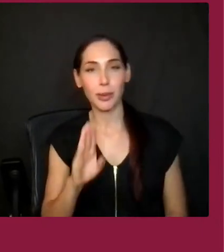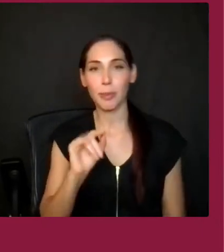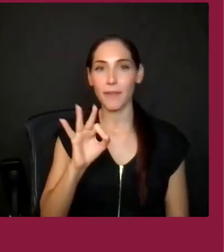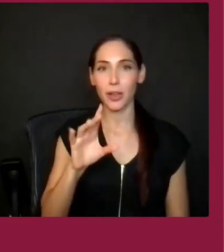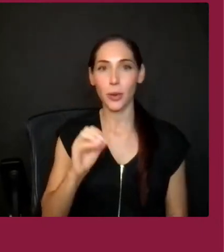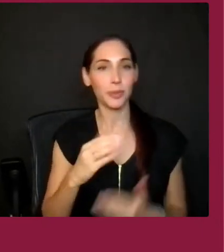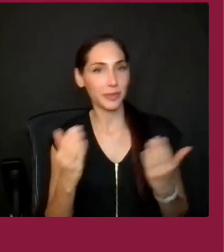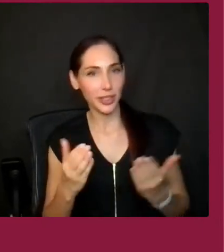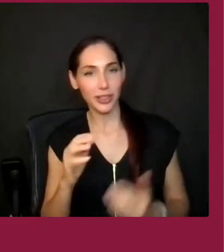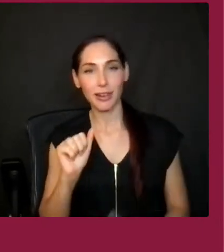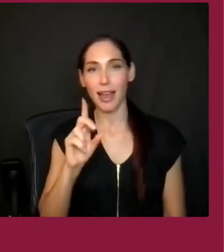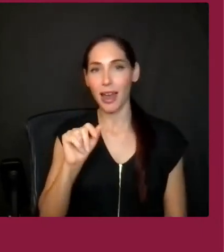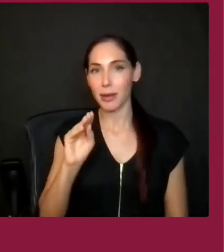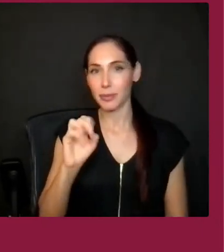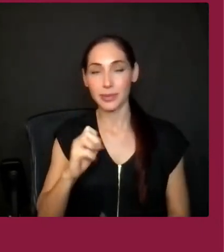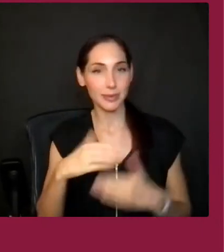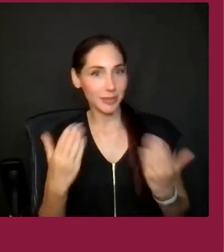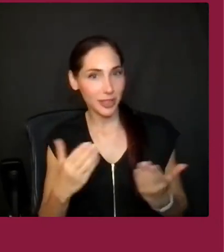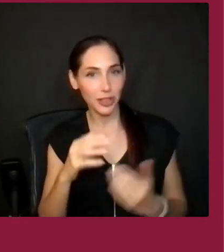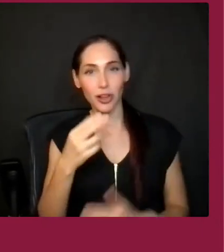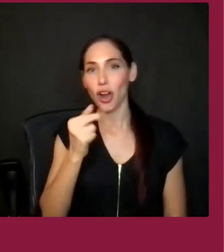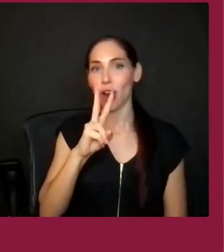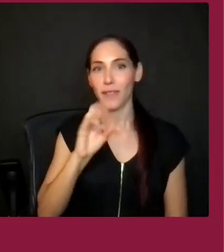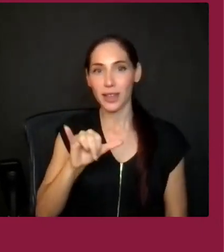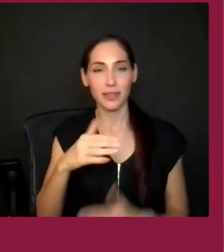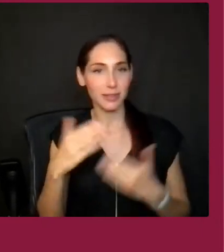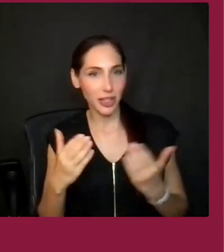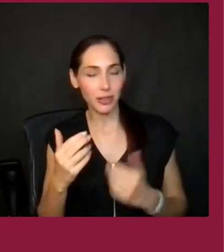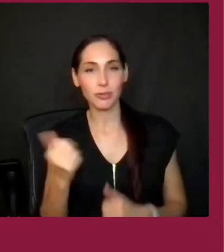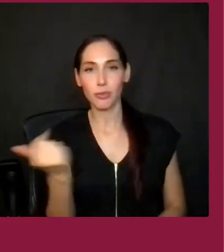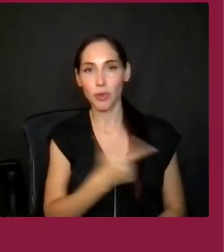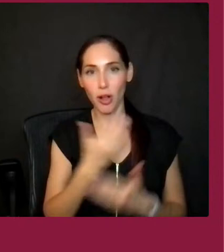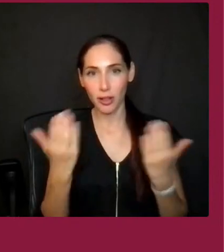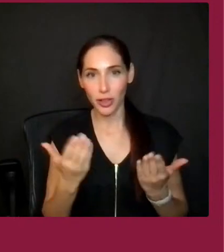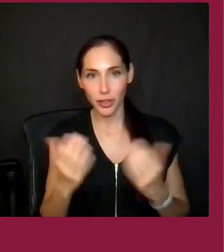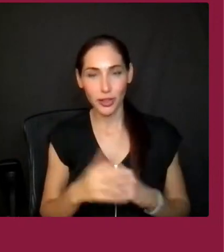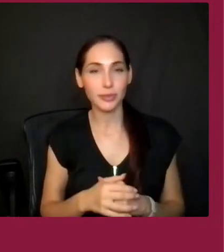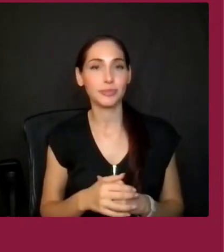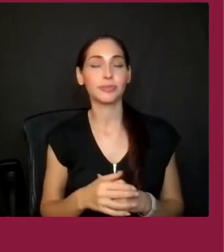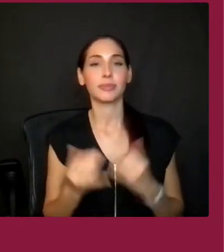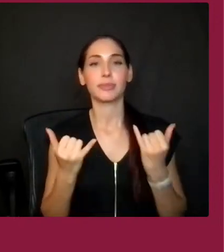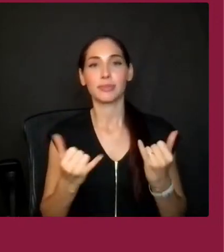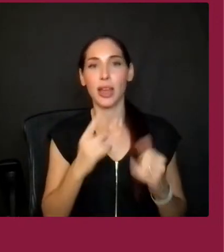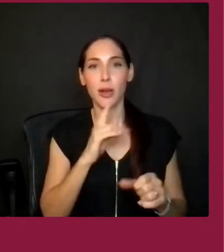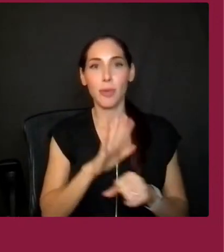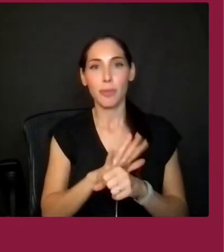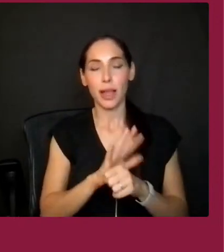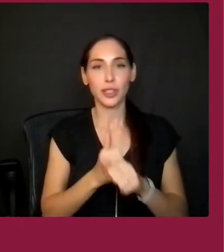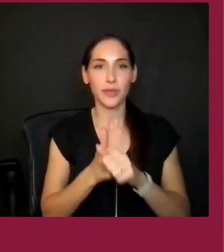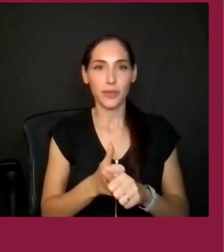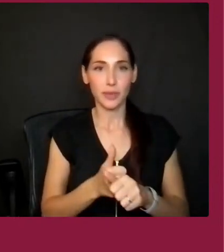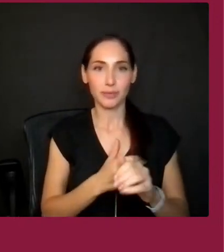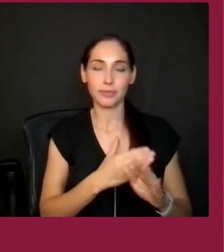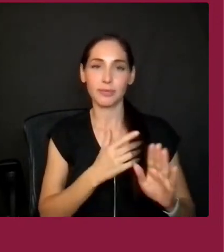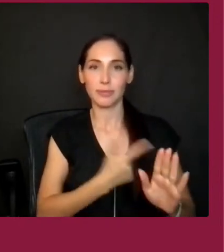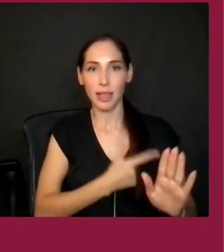Trustee Adams? Here. Trustee Harvey? Here. We have a quorum. Seven is the Pledge of Allegiance. Mr. Adams? Will you help us with that.